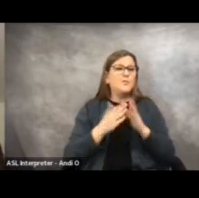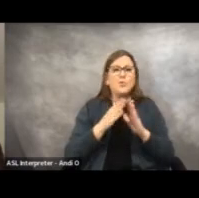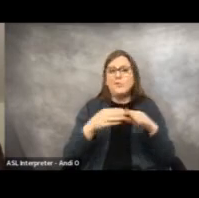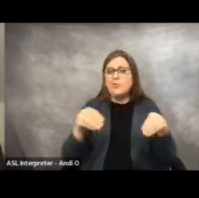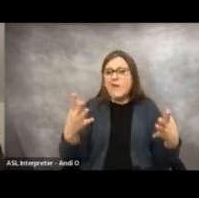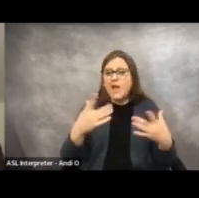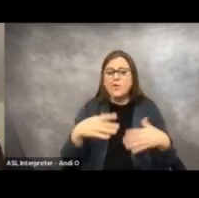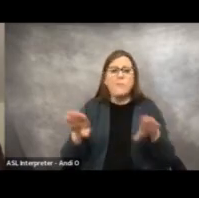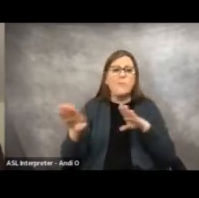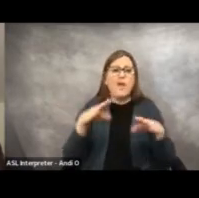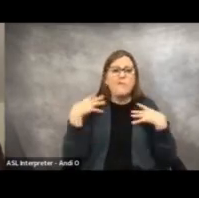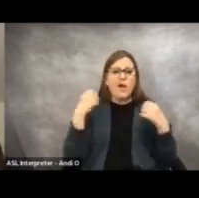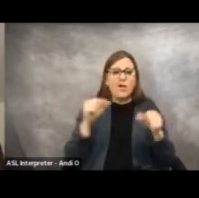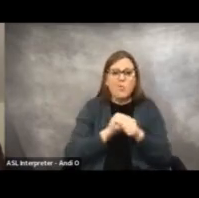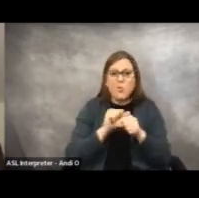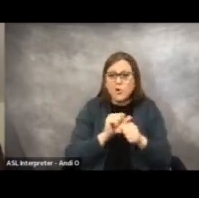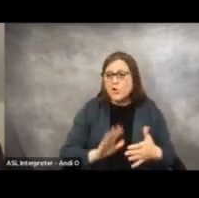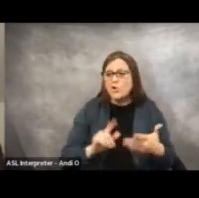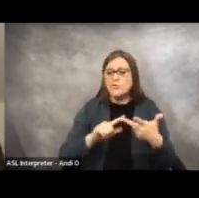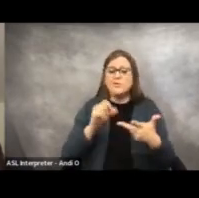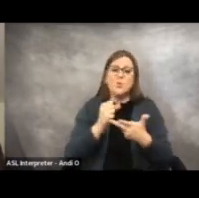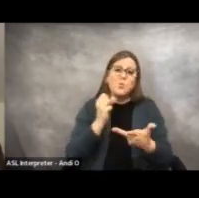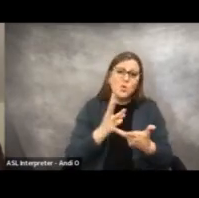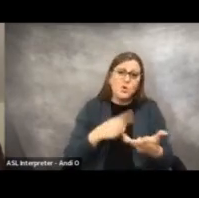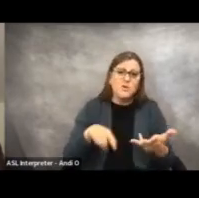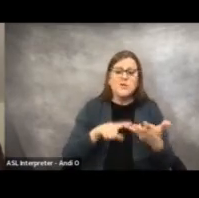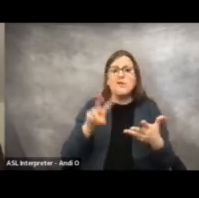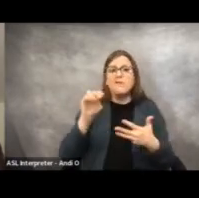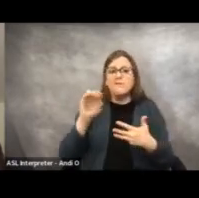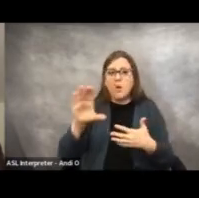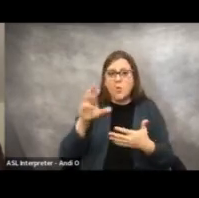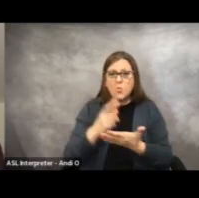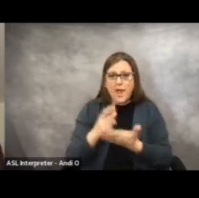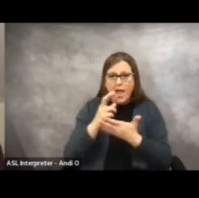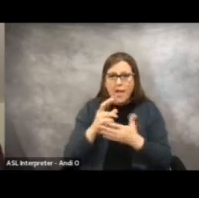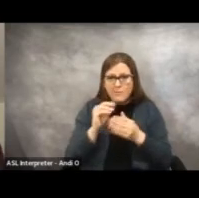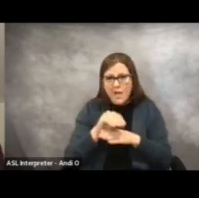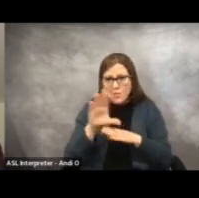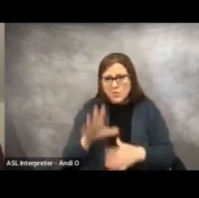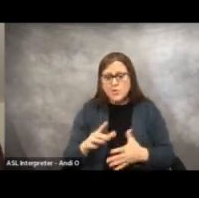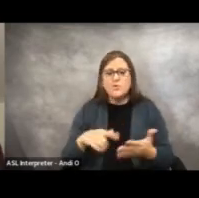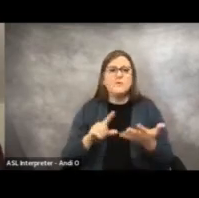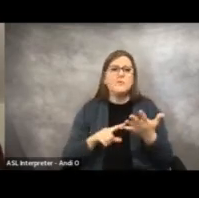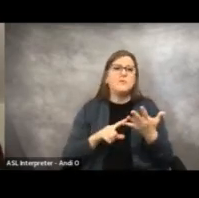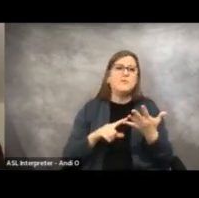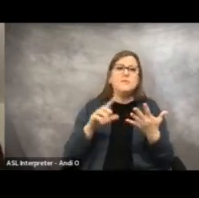workers, social workers, vocational rehab counselors, community rehabilitation providers, and addictions,